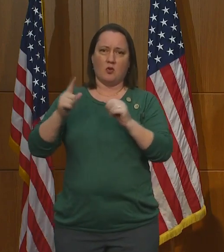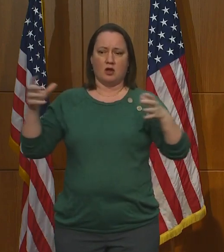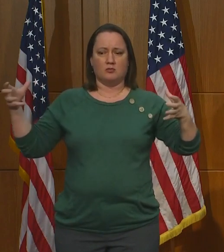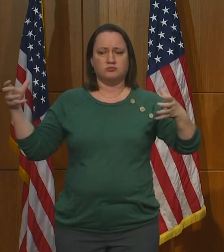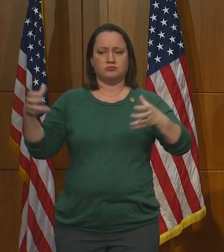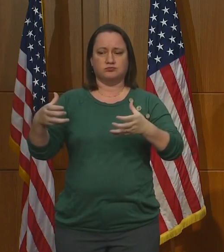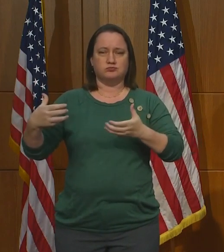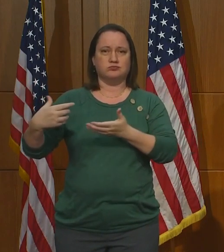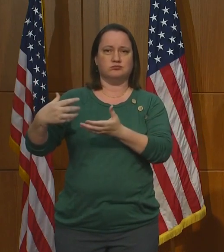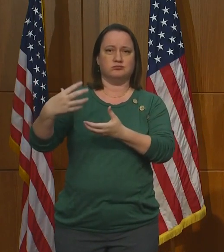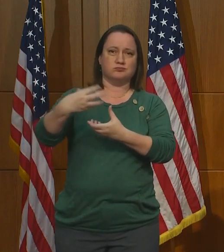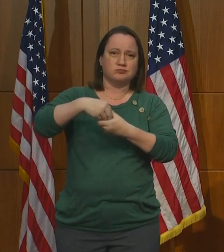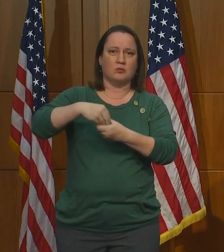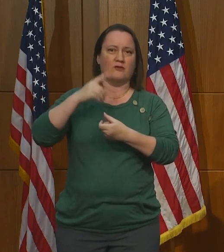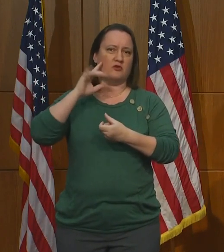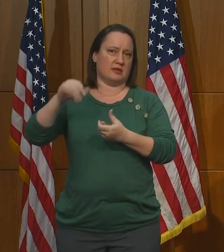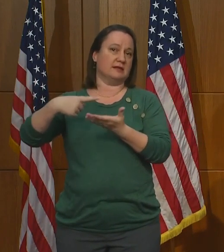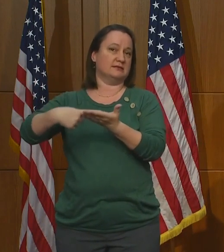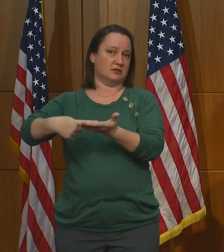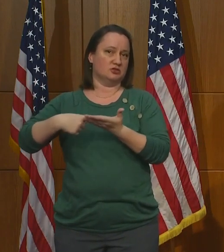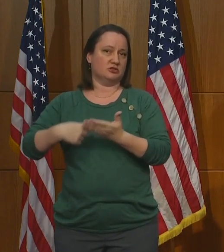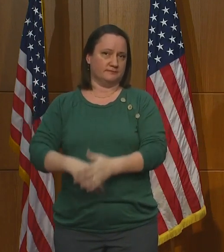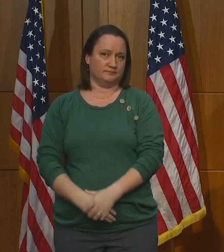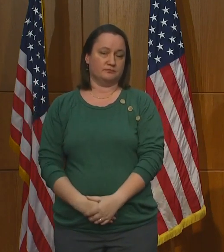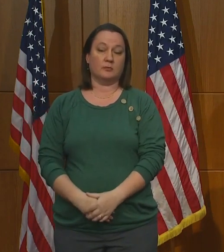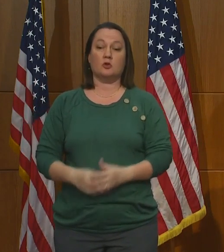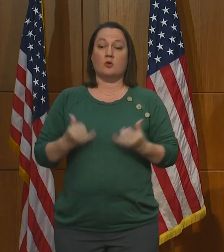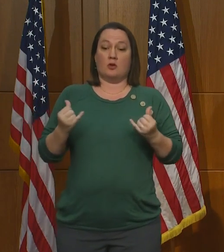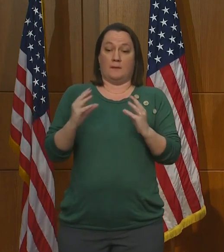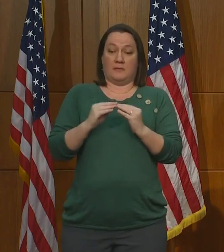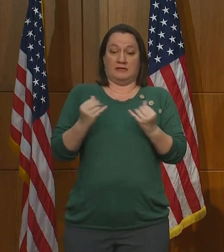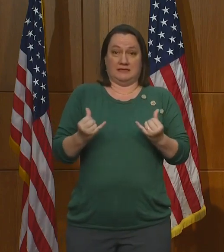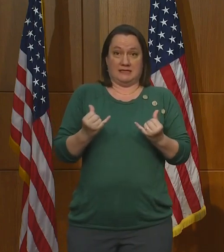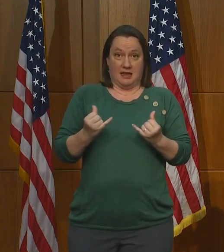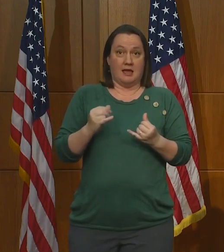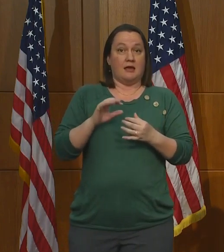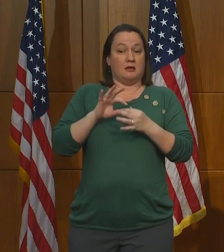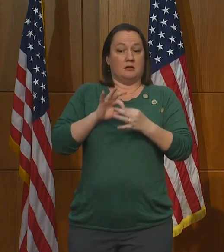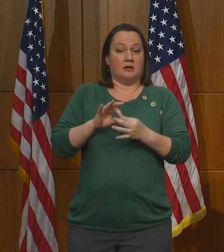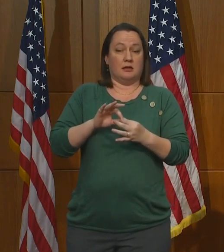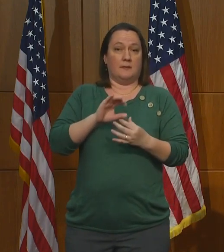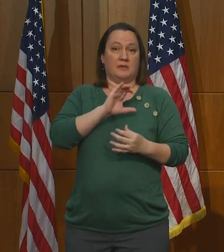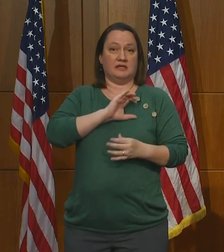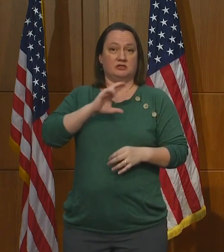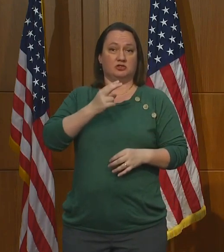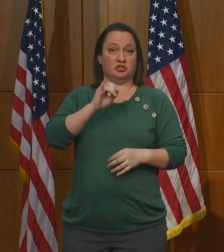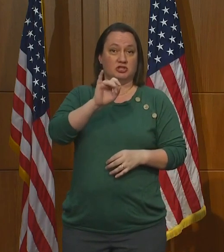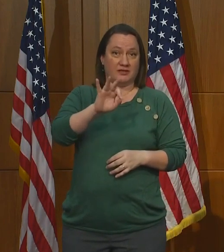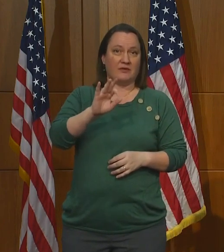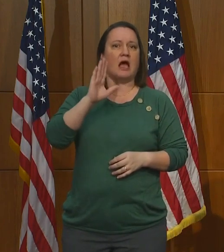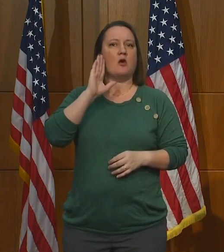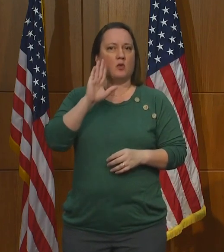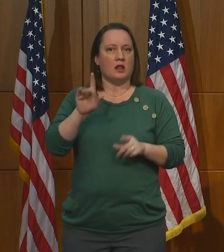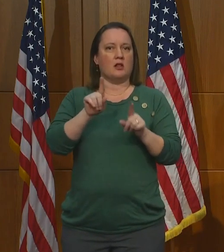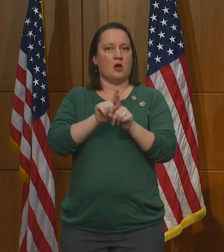EVERYONE AT THE TABLE FOR THAT. SO WHY SPOKE TODAY WITH POLICE